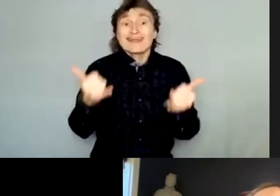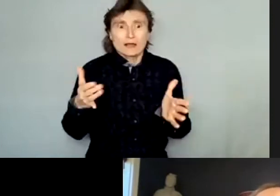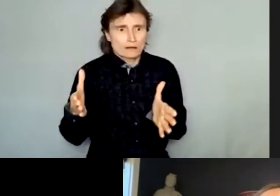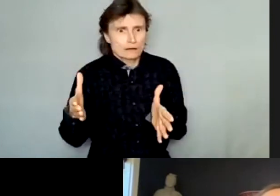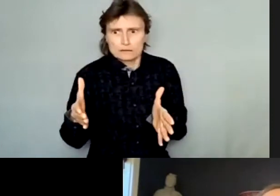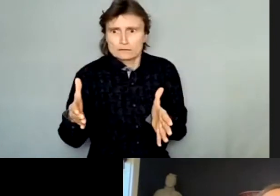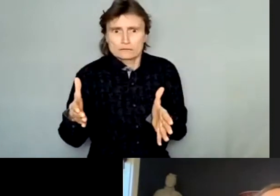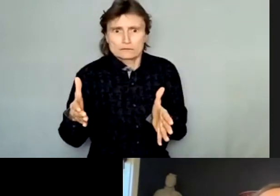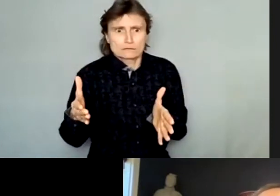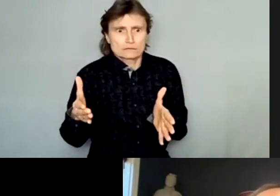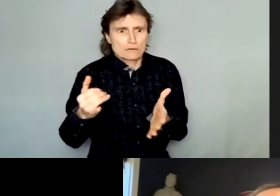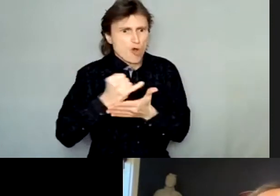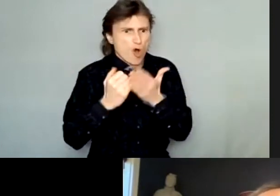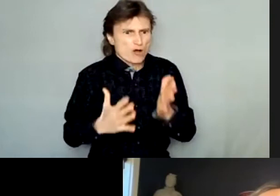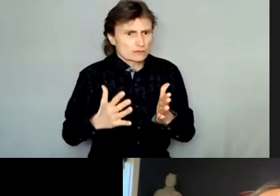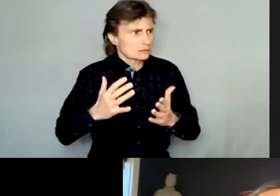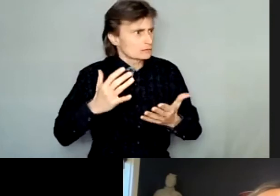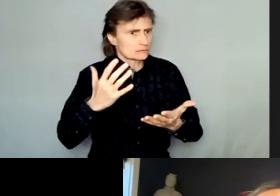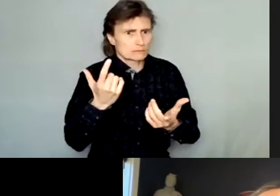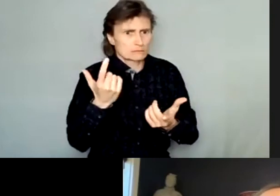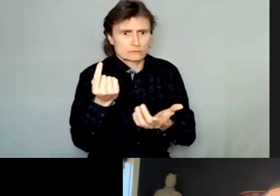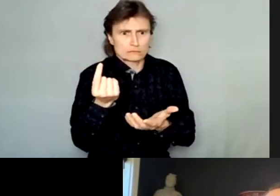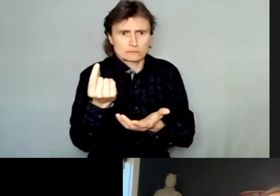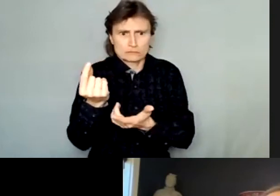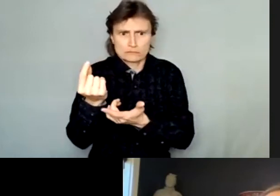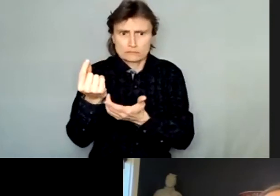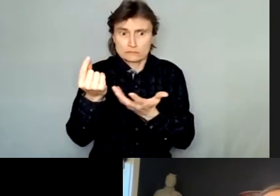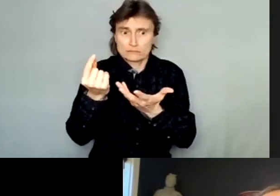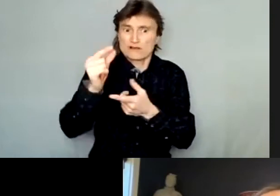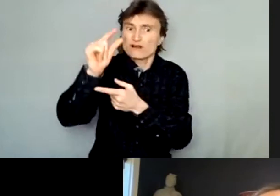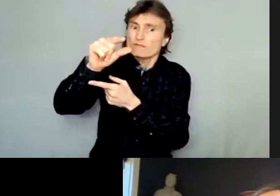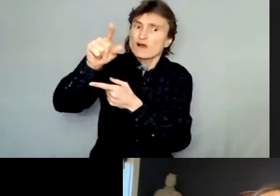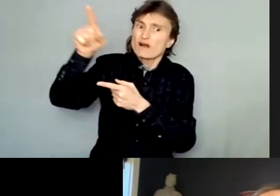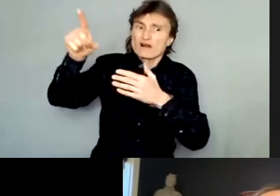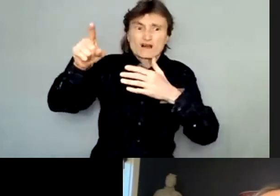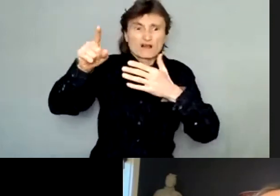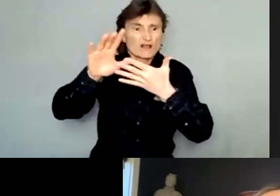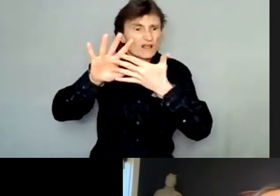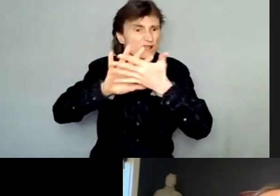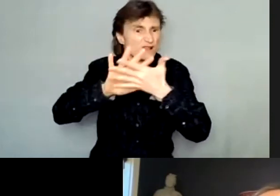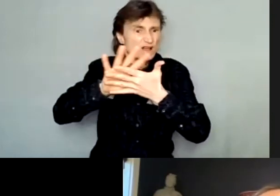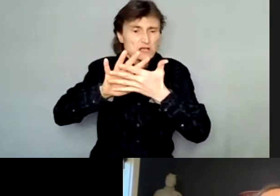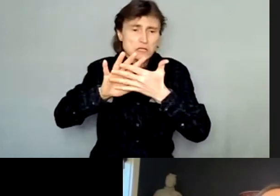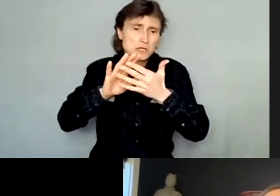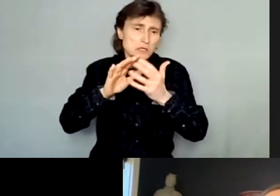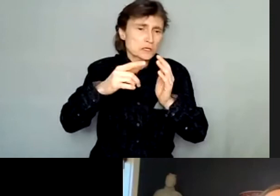or not have any more uncertainty, we do. And so it's a frustrating time.